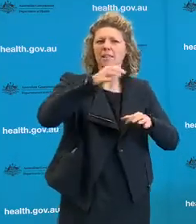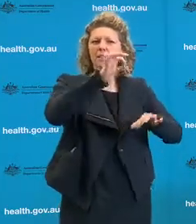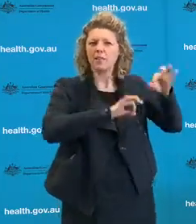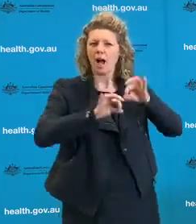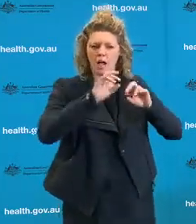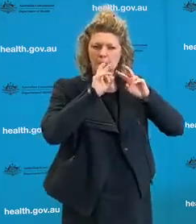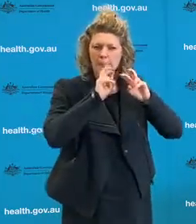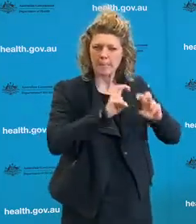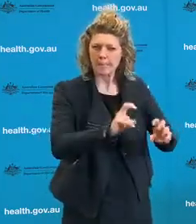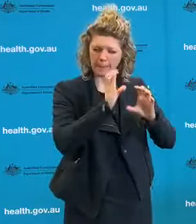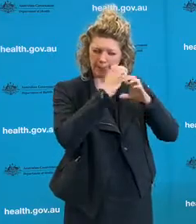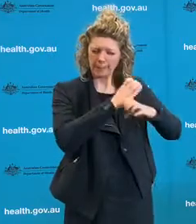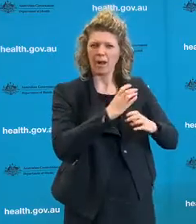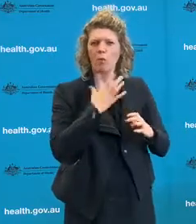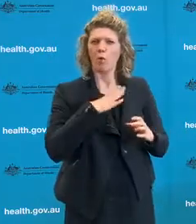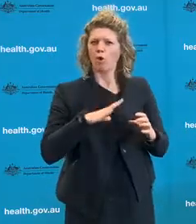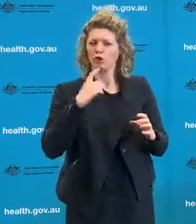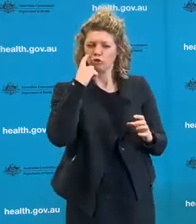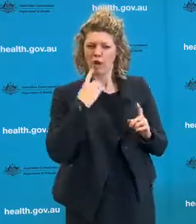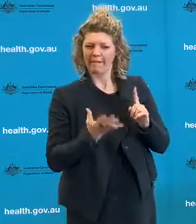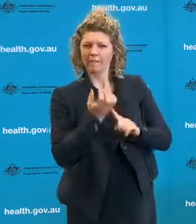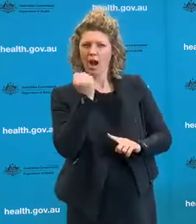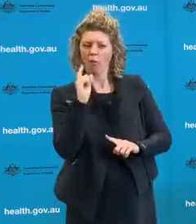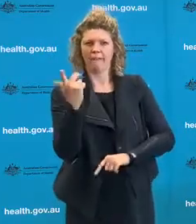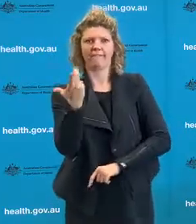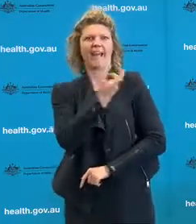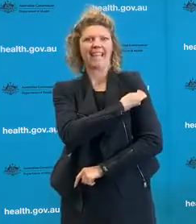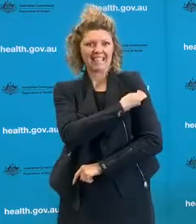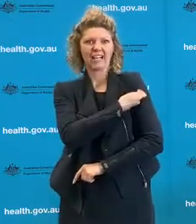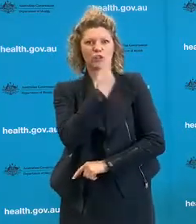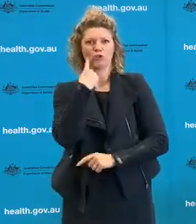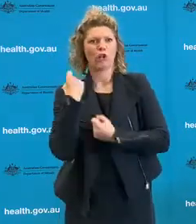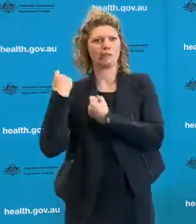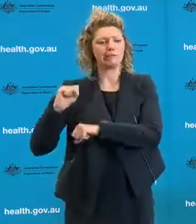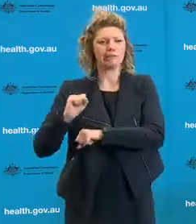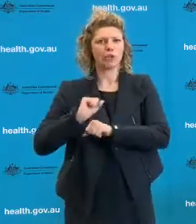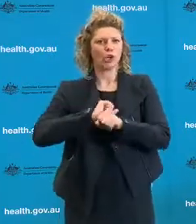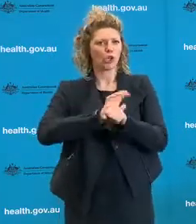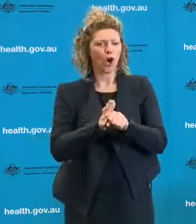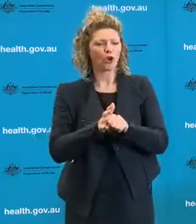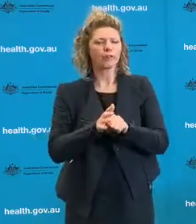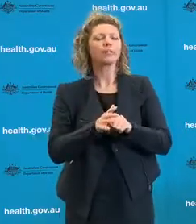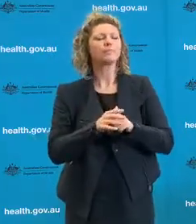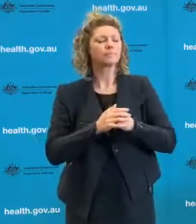COVID-19. I'm just wondering, is there any research by the government or